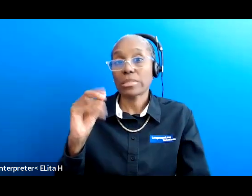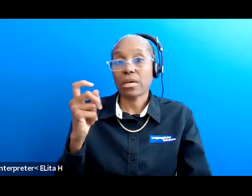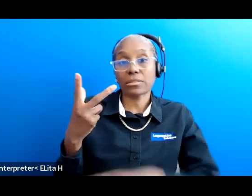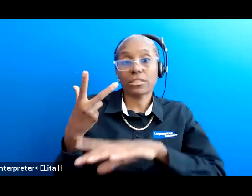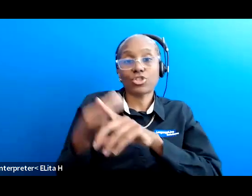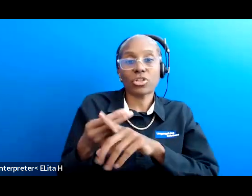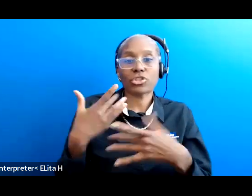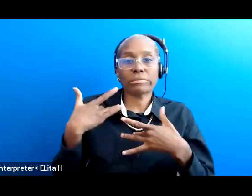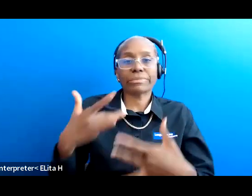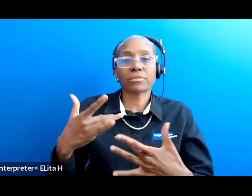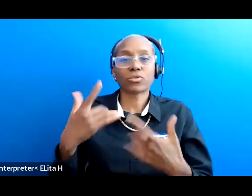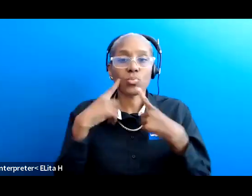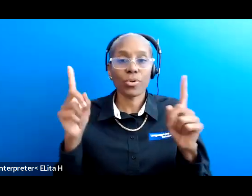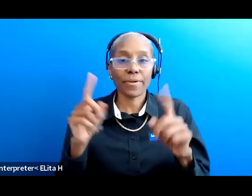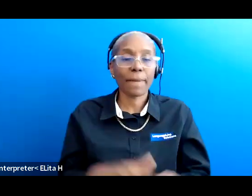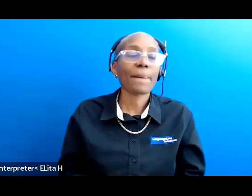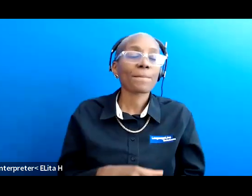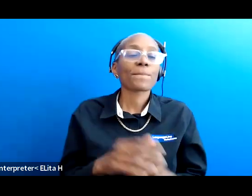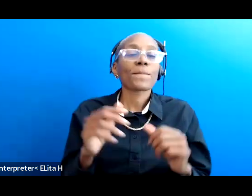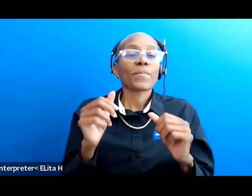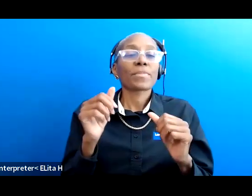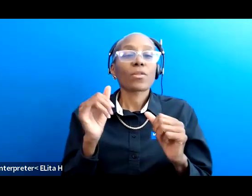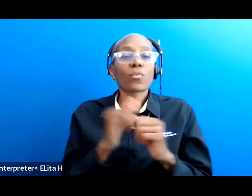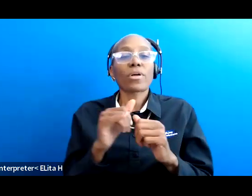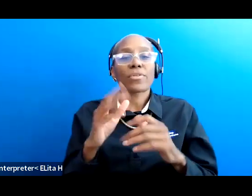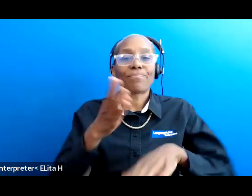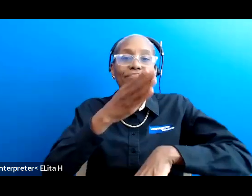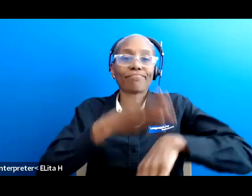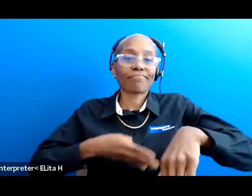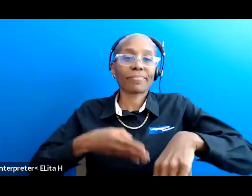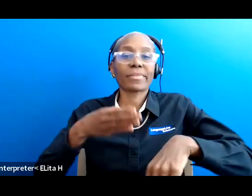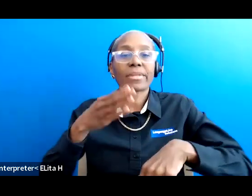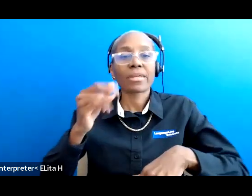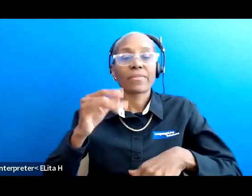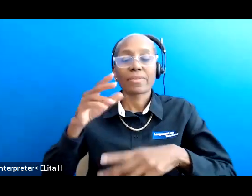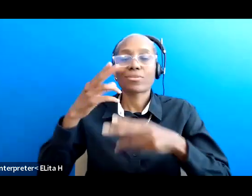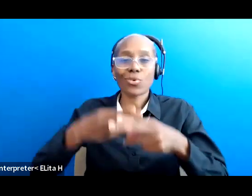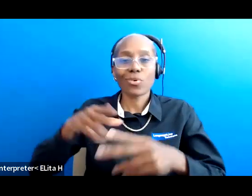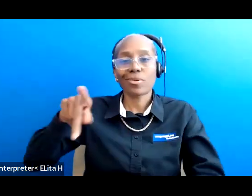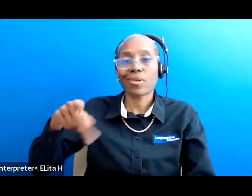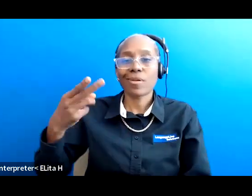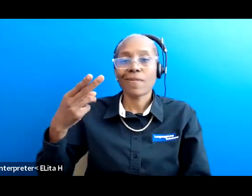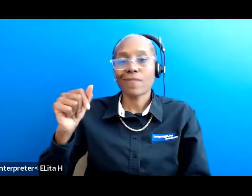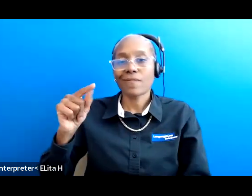The interesting thing with amputation is this phantom limb process where